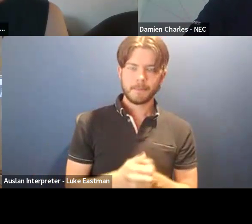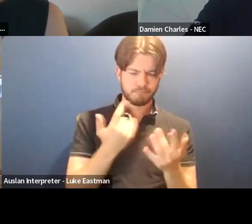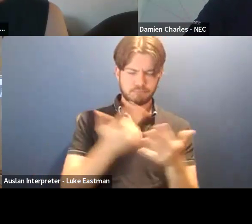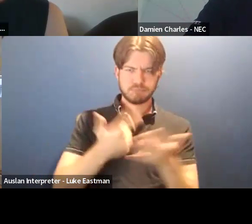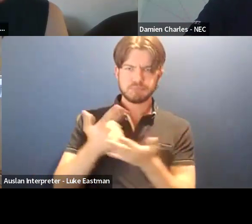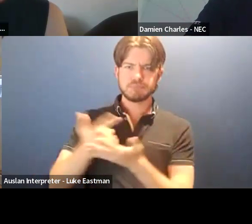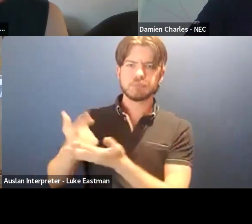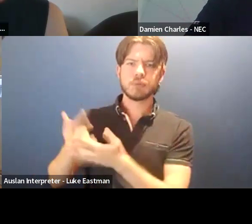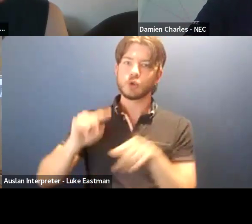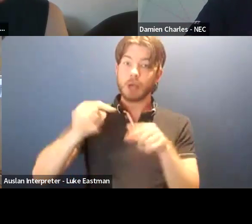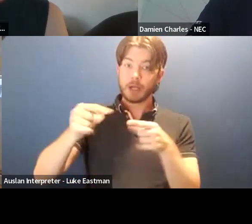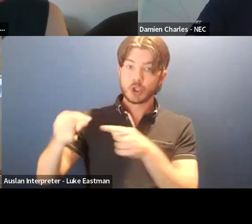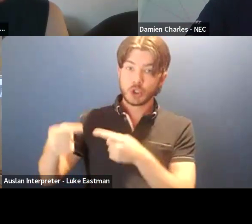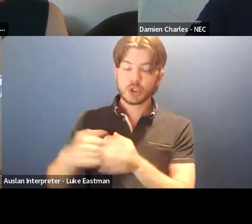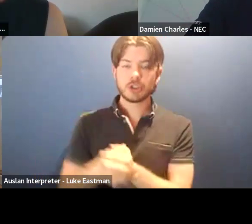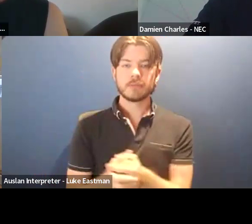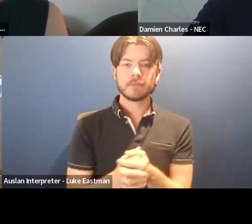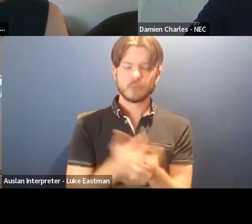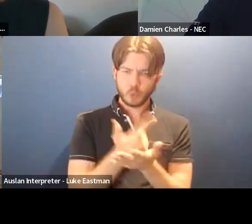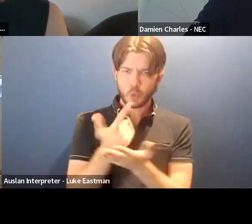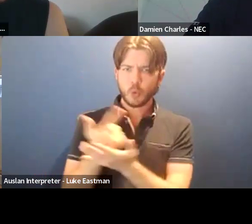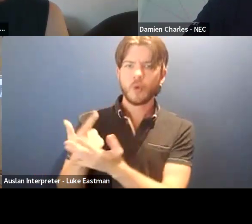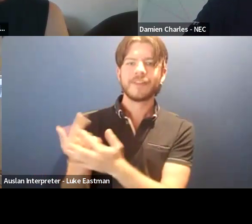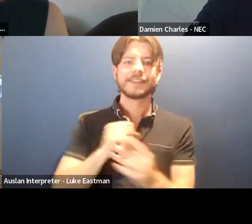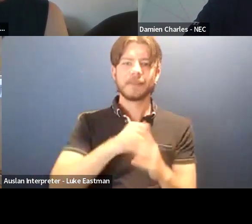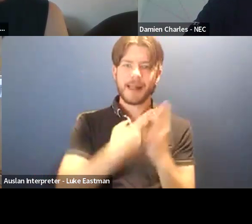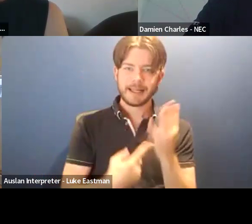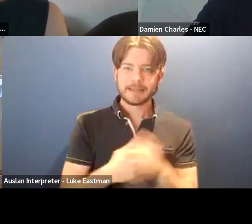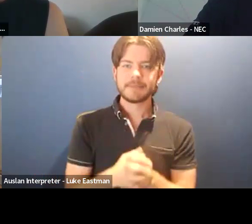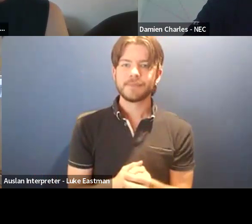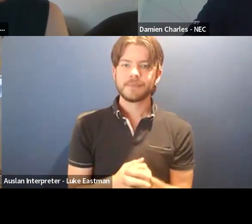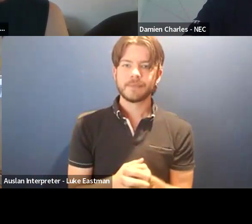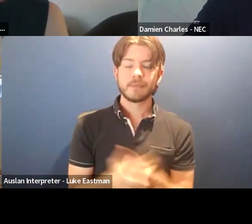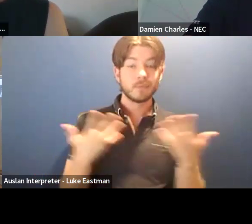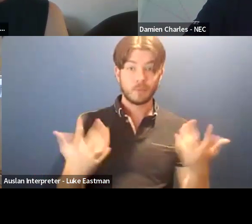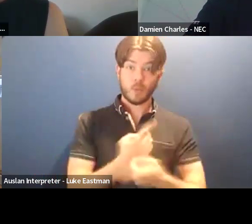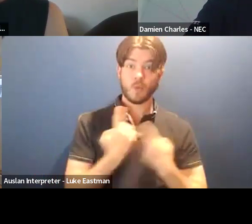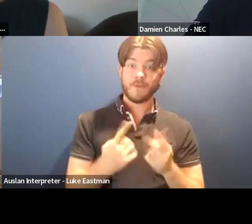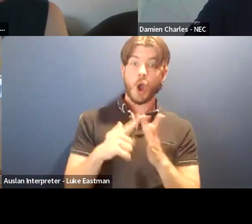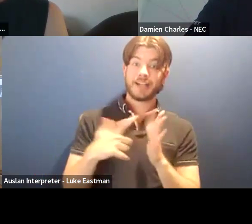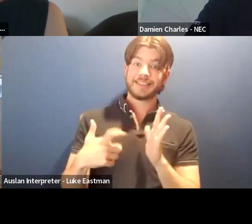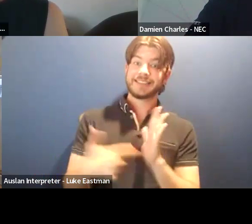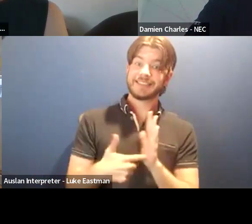disabilities and also at the same time you know being in ICT industry we